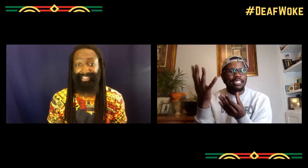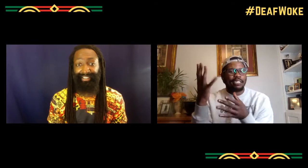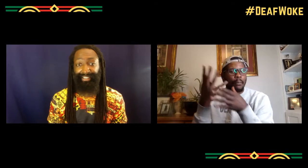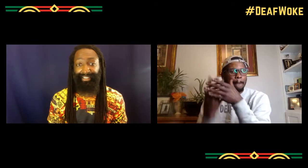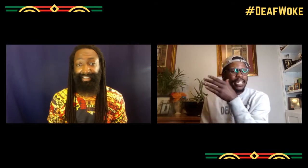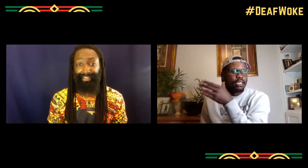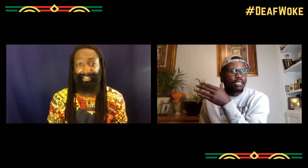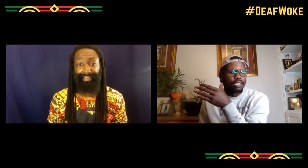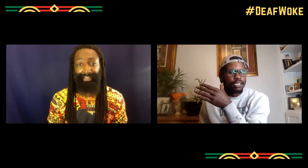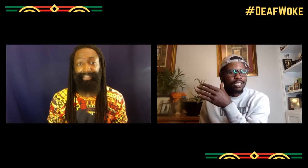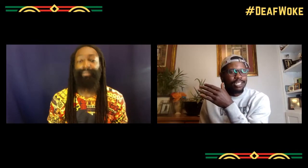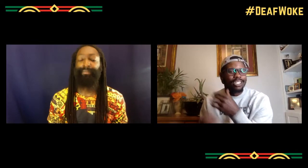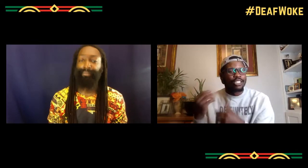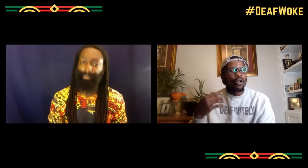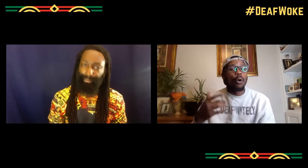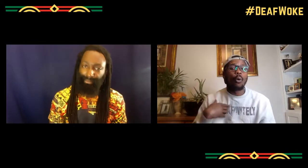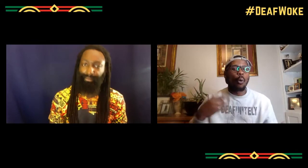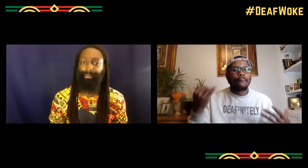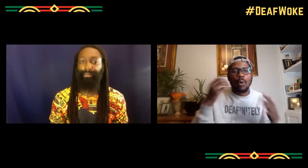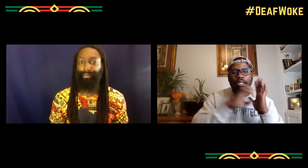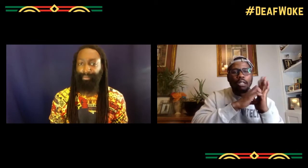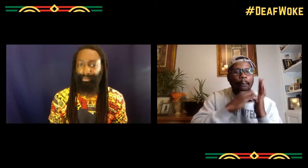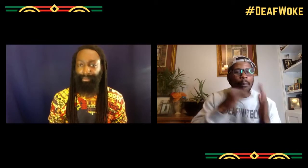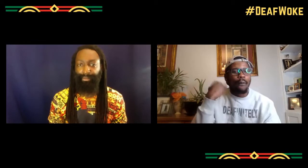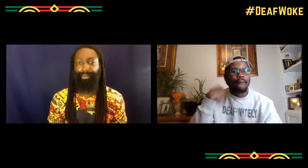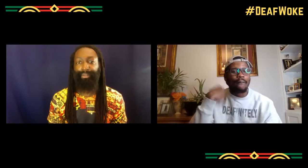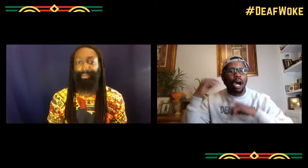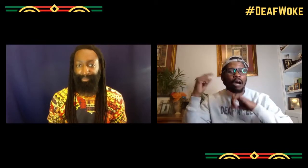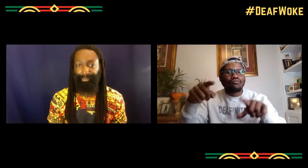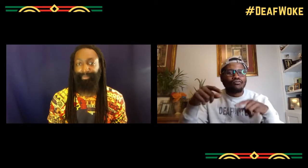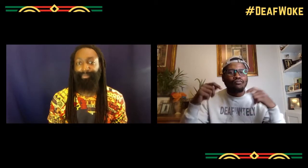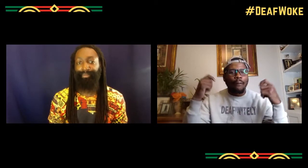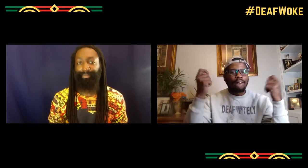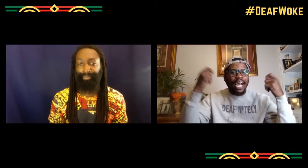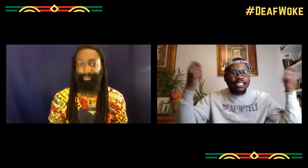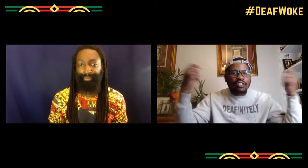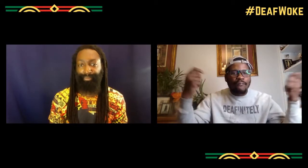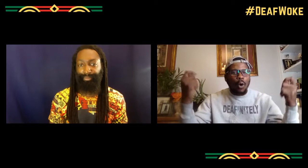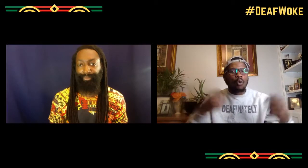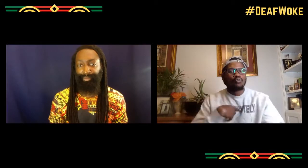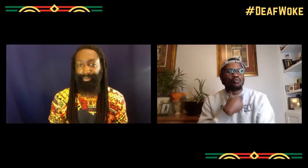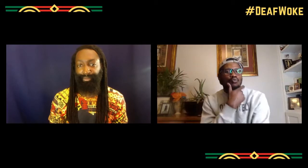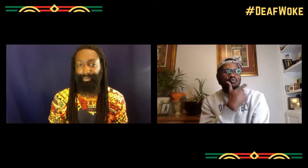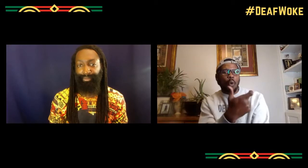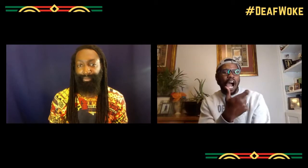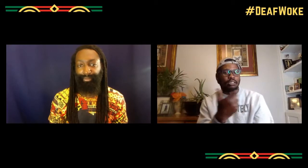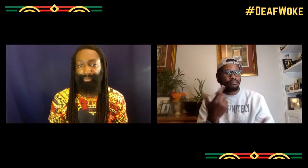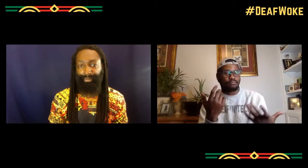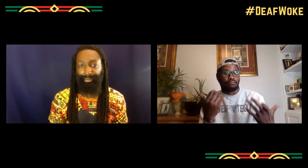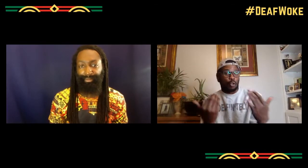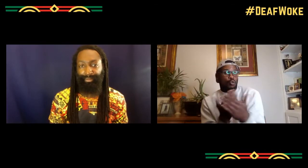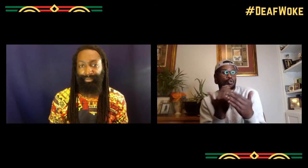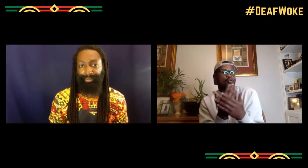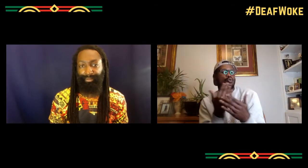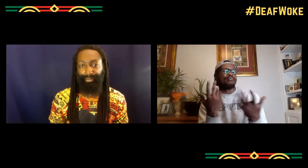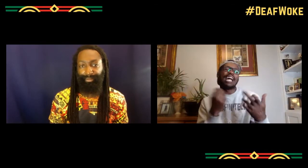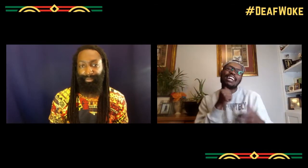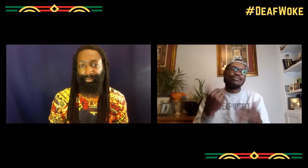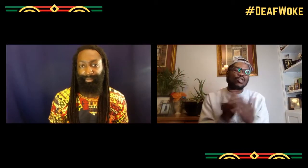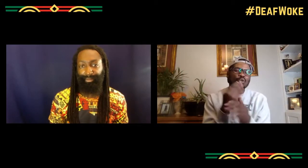I feel there's a lot of information missing. So like, for example, so if I go, you know, I watched, I went to a festival.